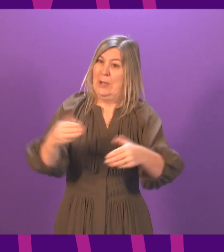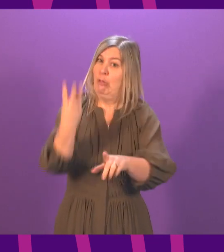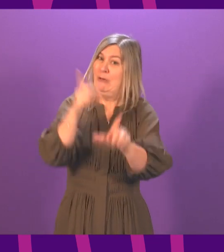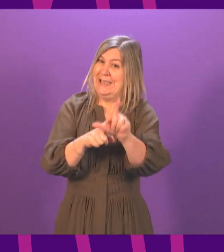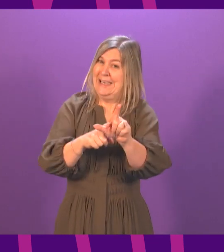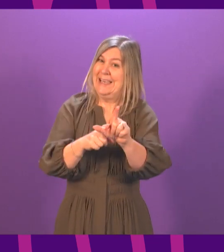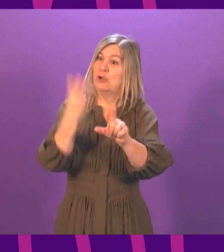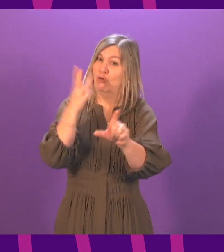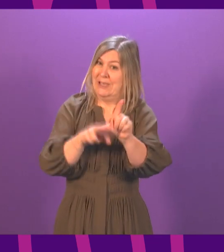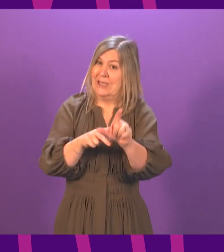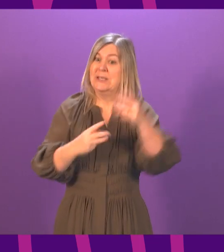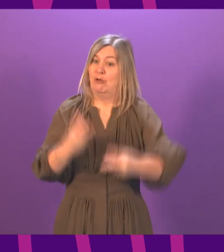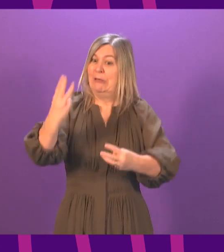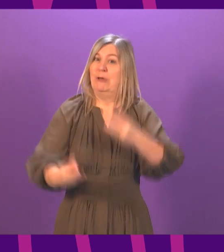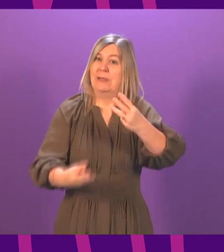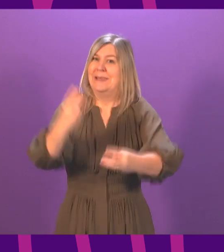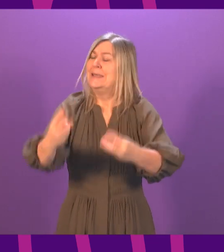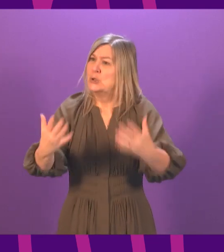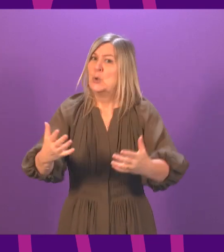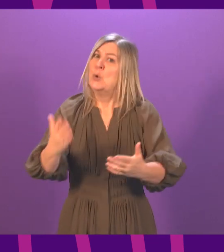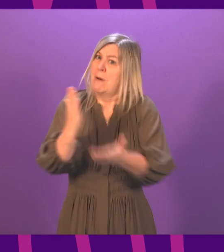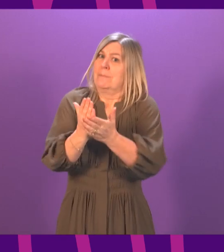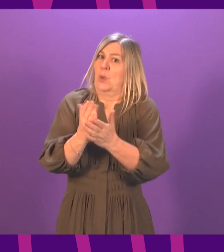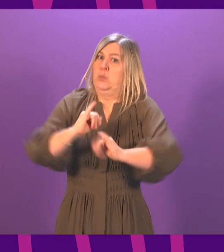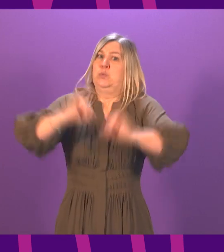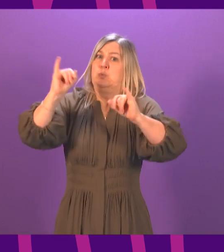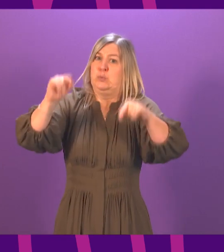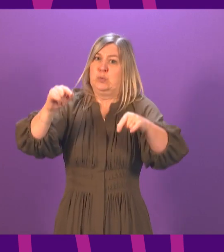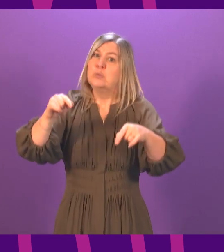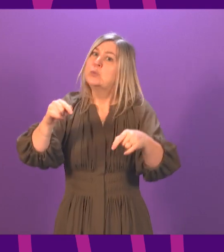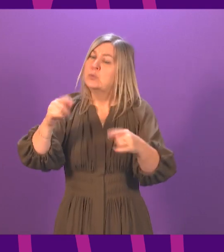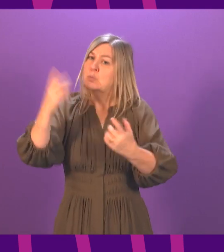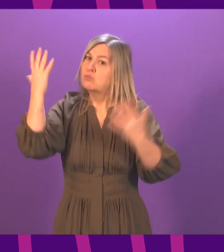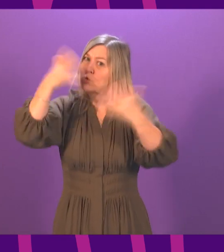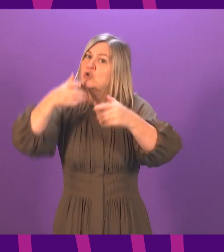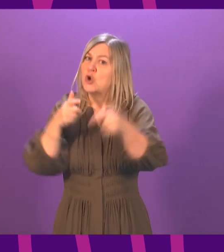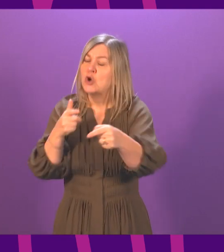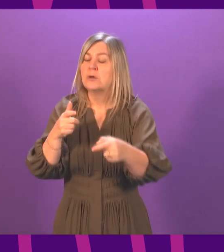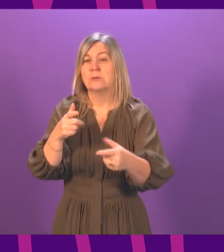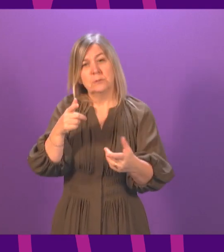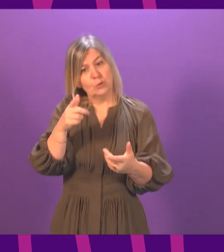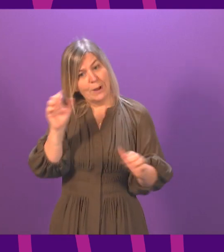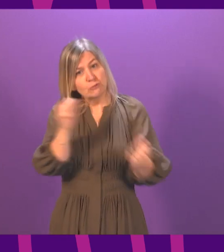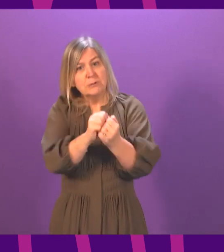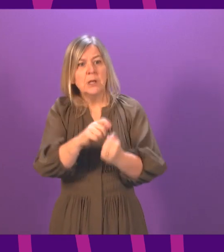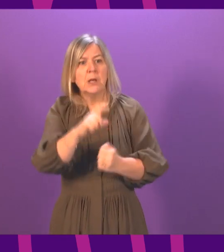they are now deeply concerned. Does the First Minister agree that cancer tests such as cervical